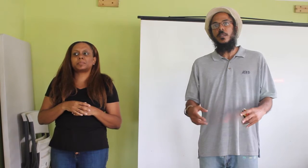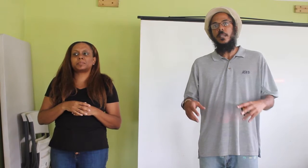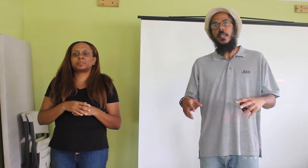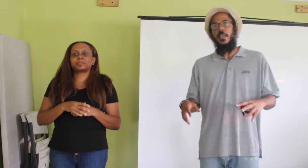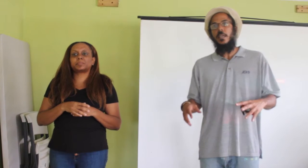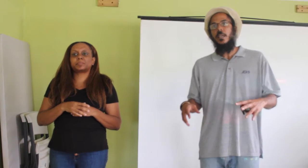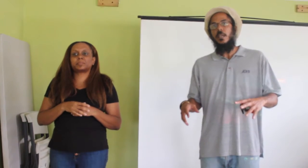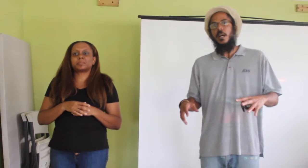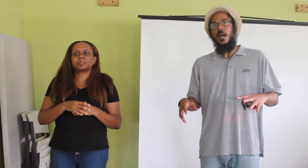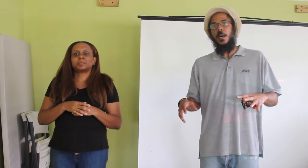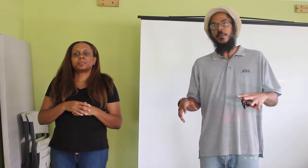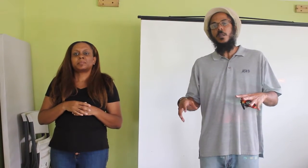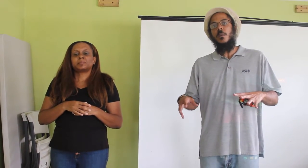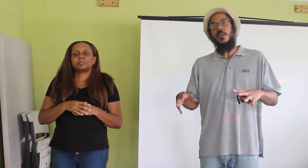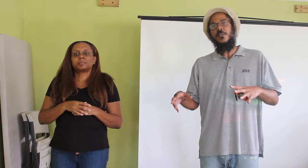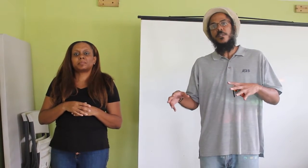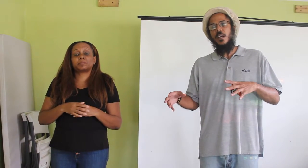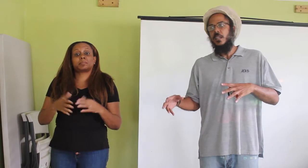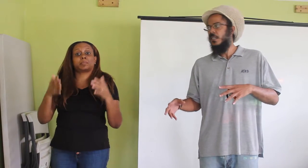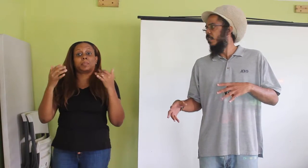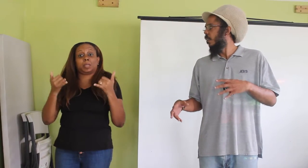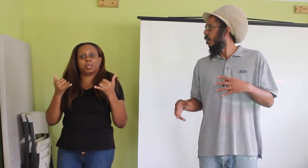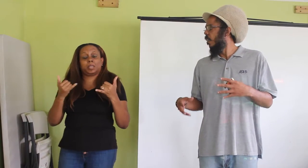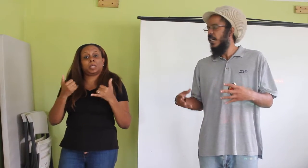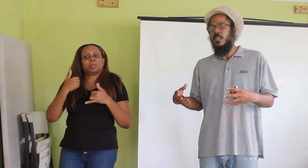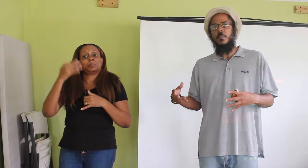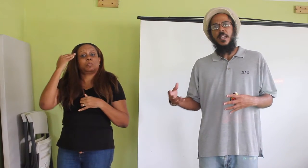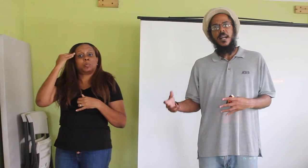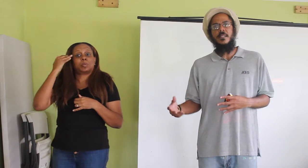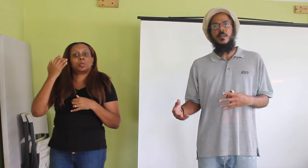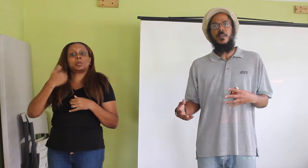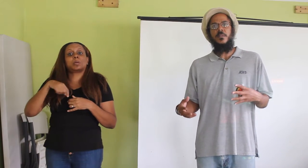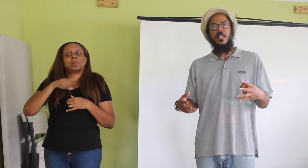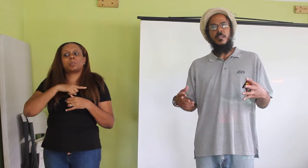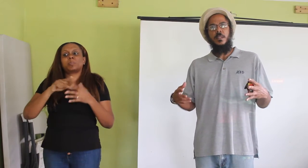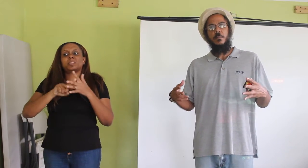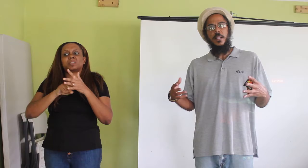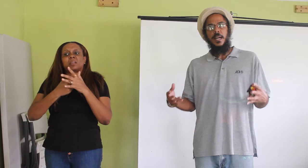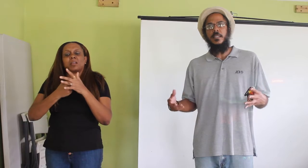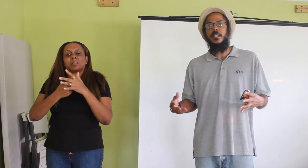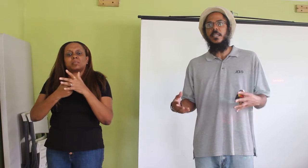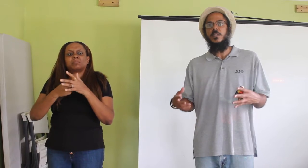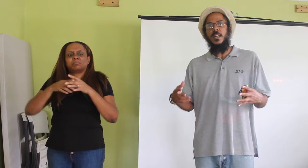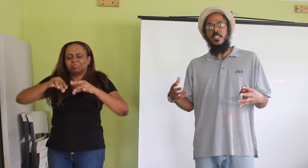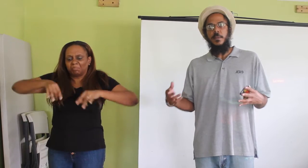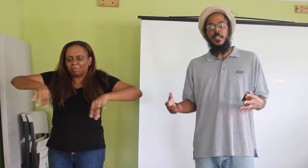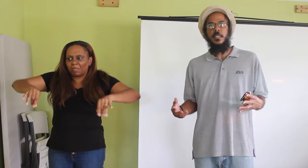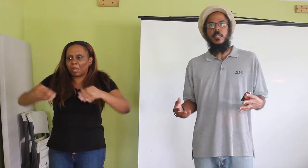today now that we've started to look at our plants and we've done some planting and transplanting and